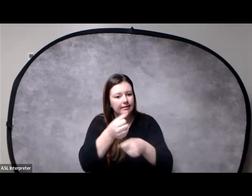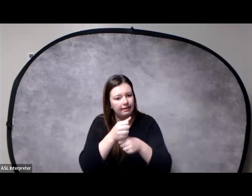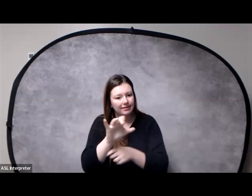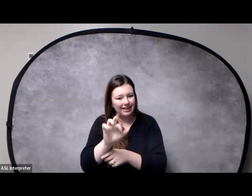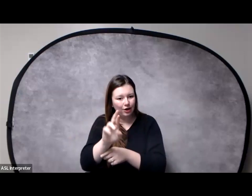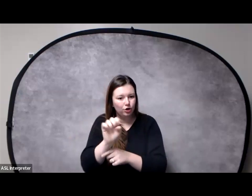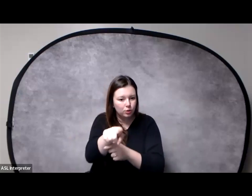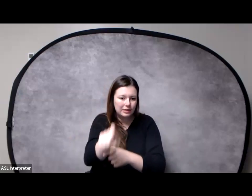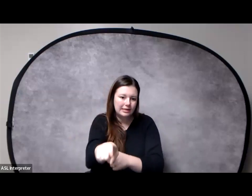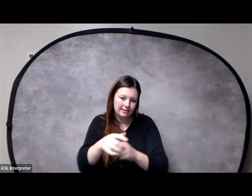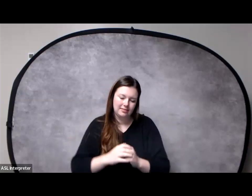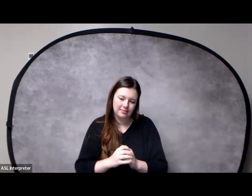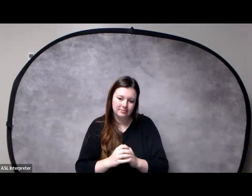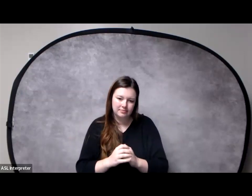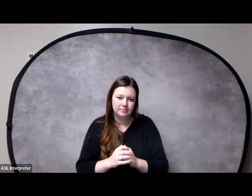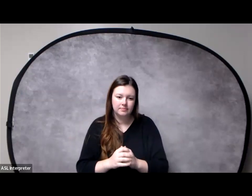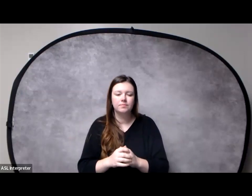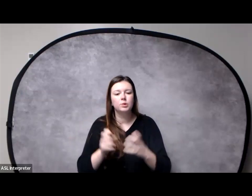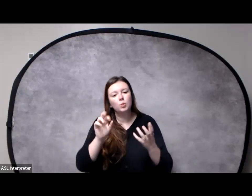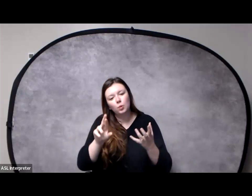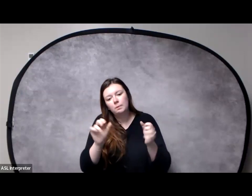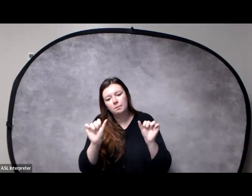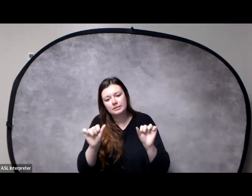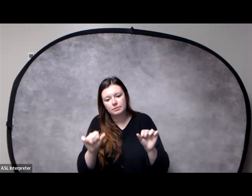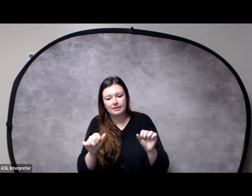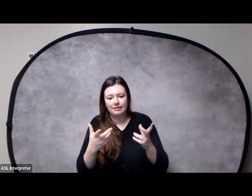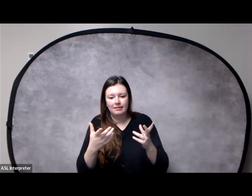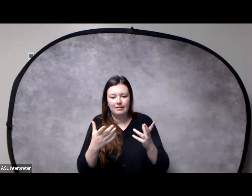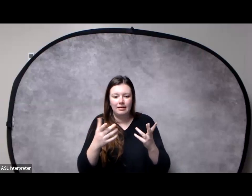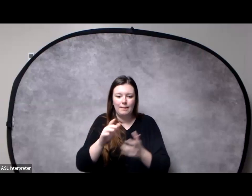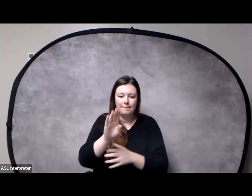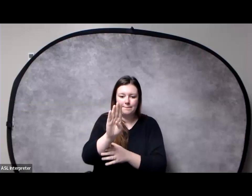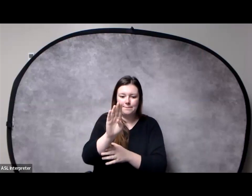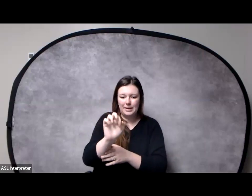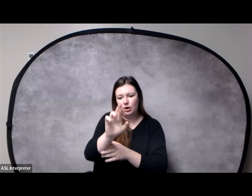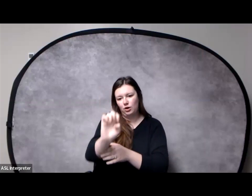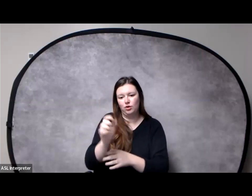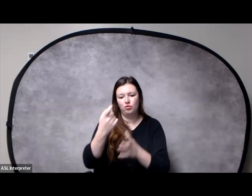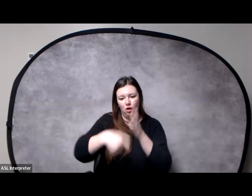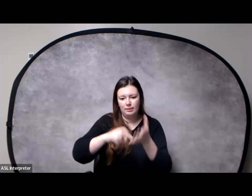But it can also be a bare cost. Means some are more expensive, some are less expensive.